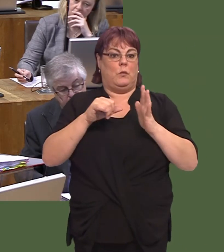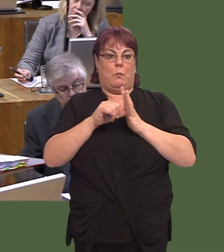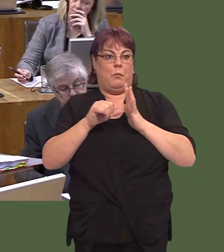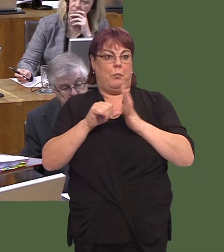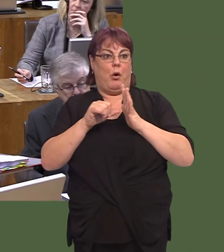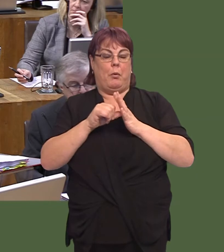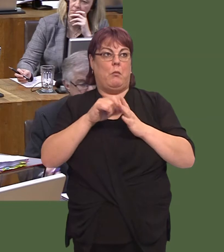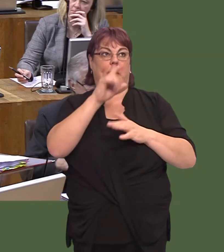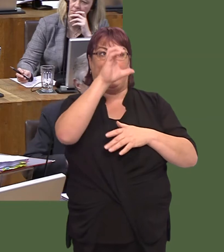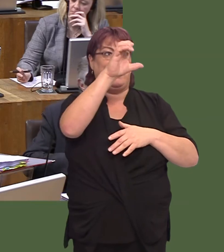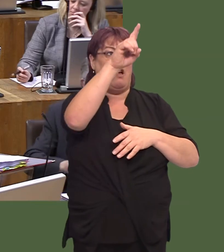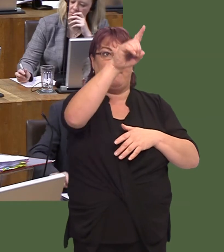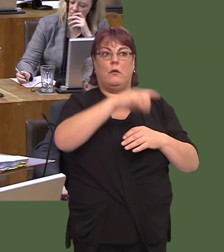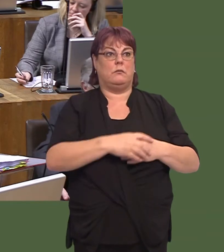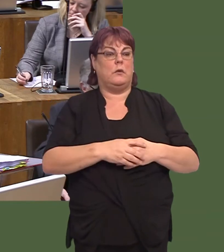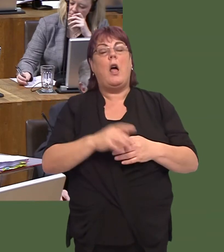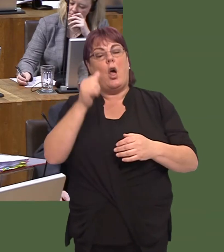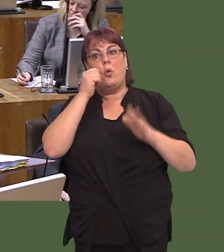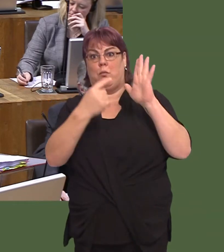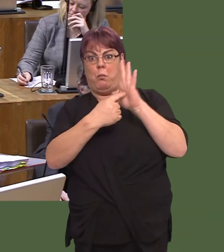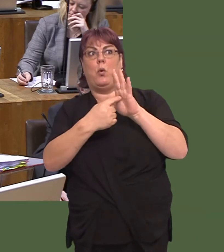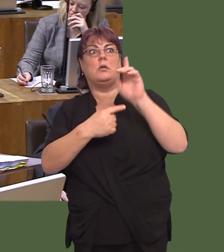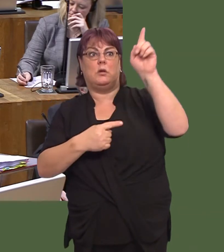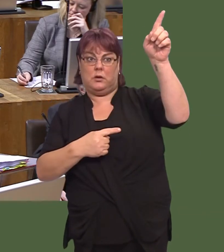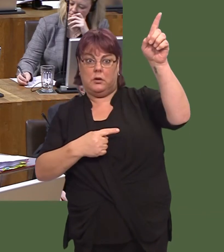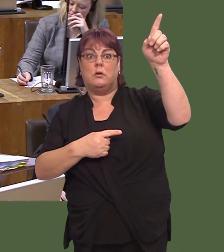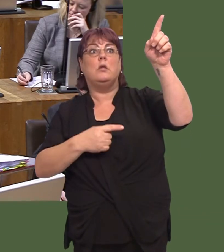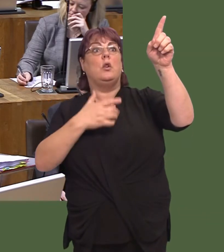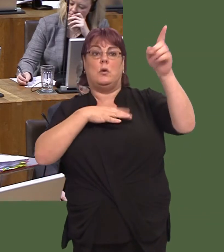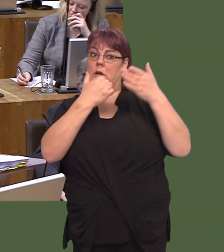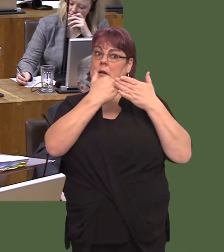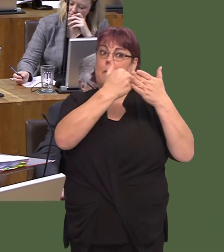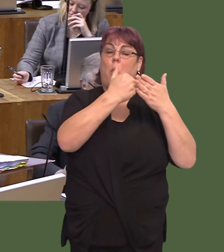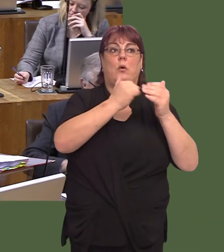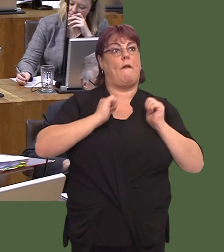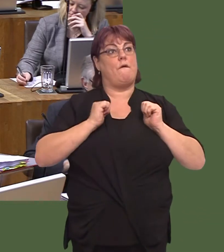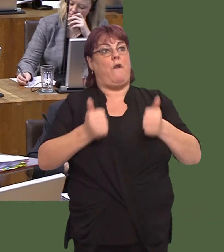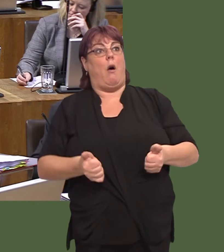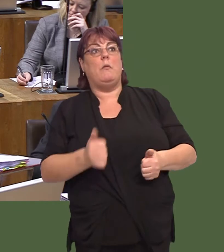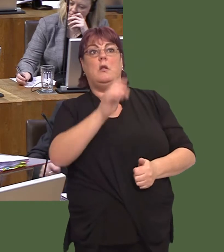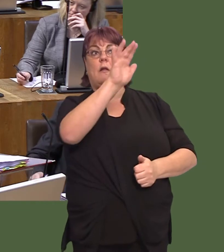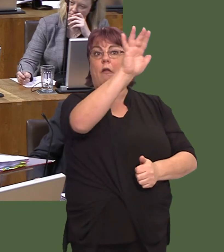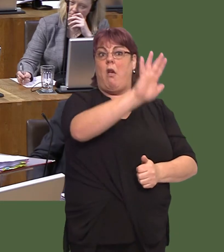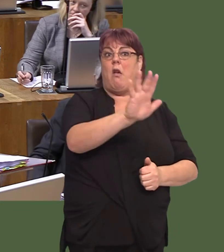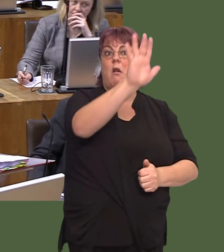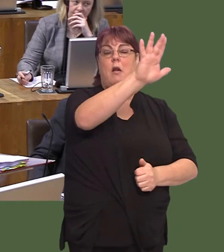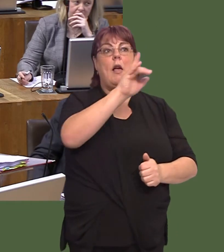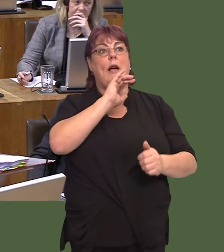We know how important Caernarfon is in supporting and assisting farmers, and also securing employment in the town.